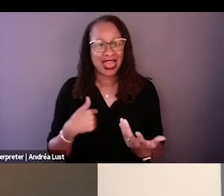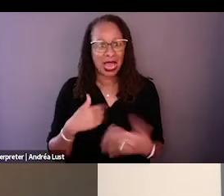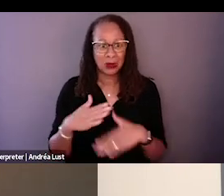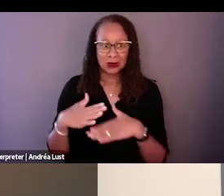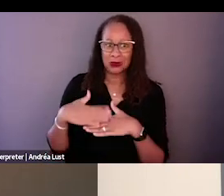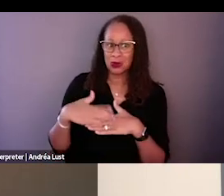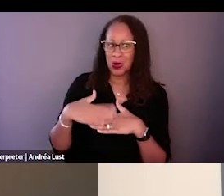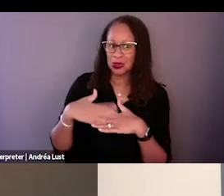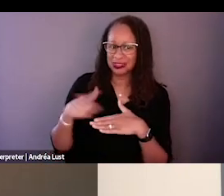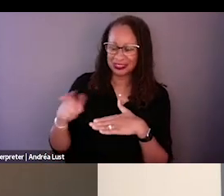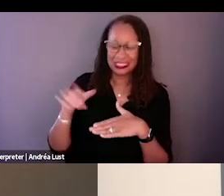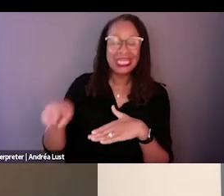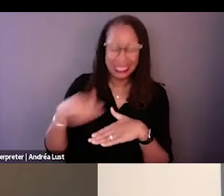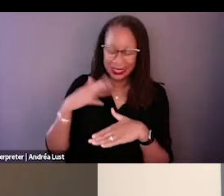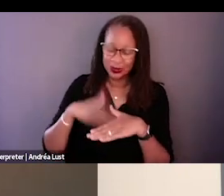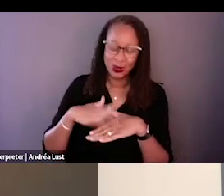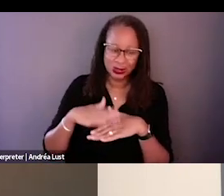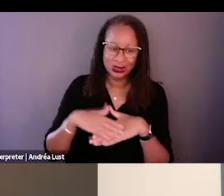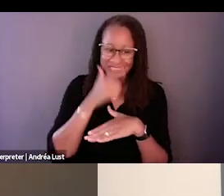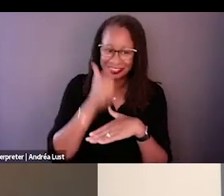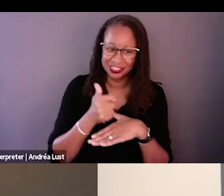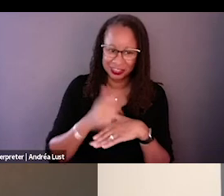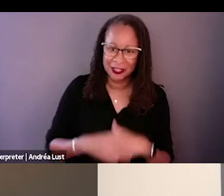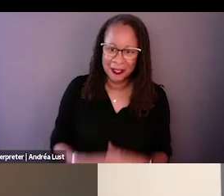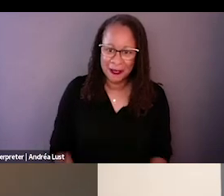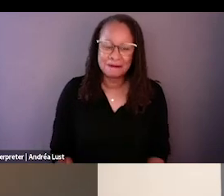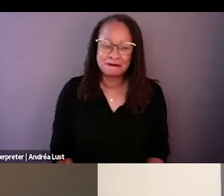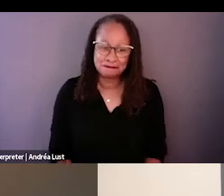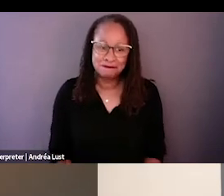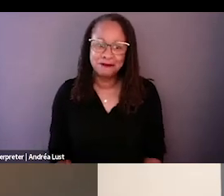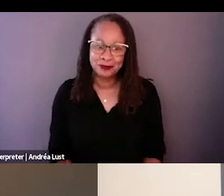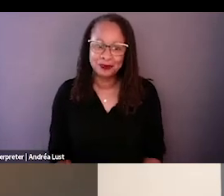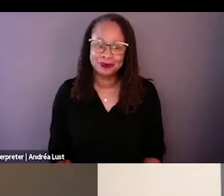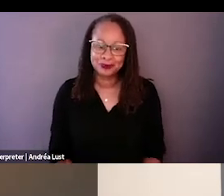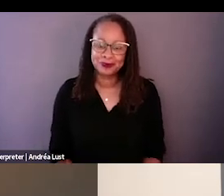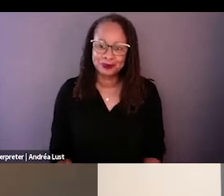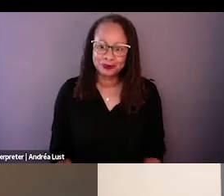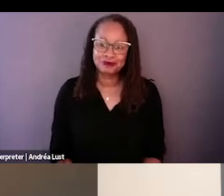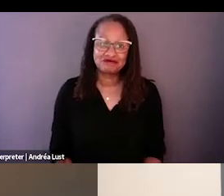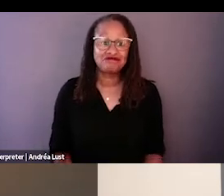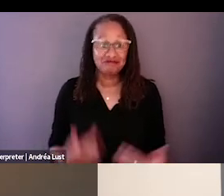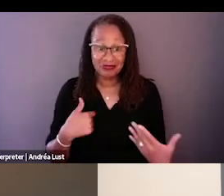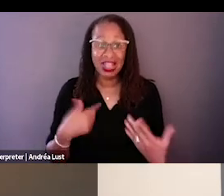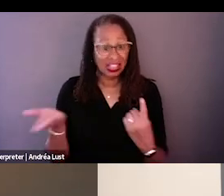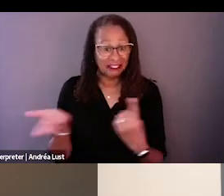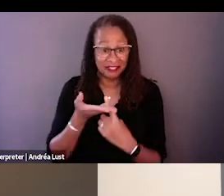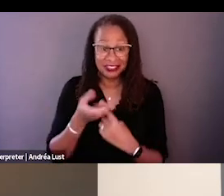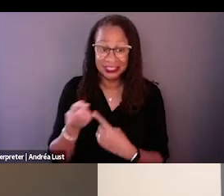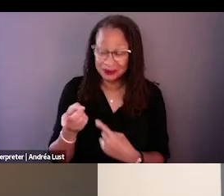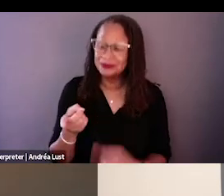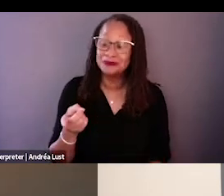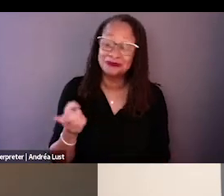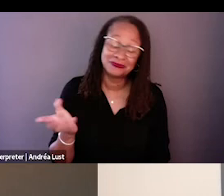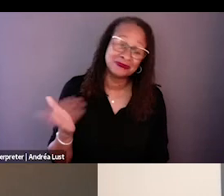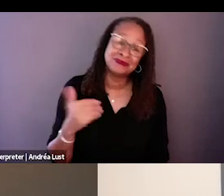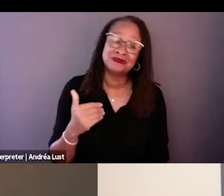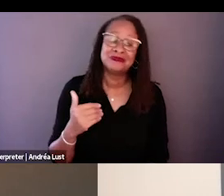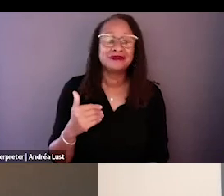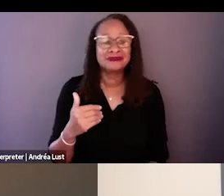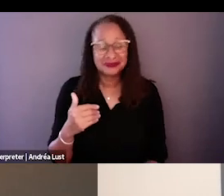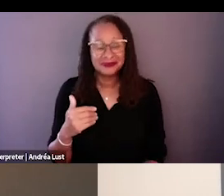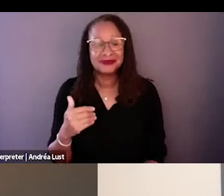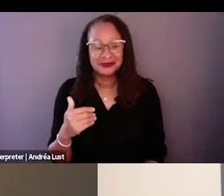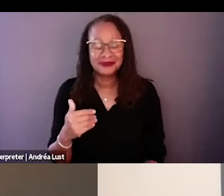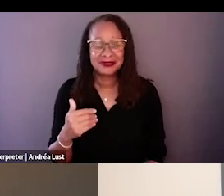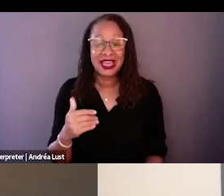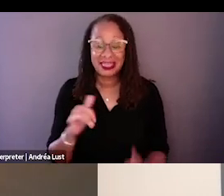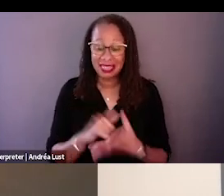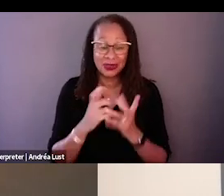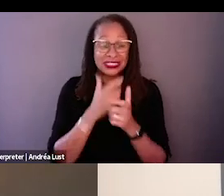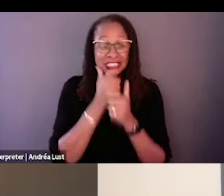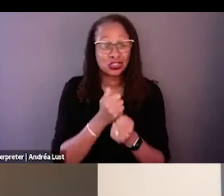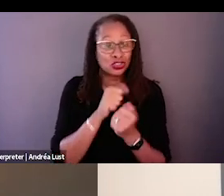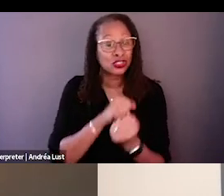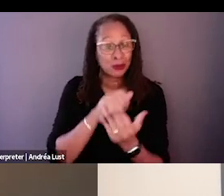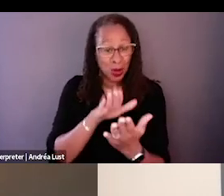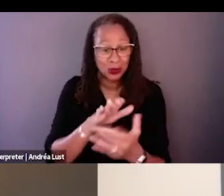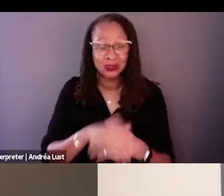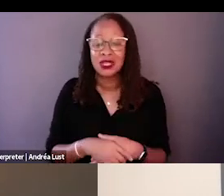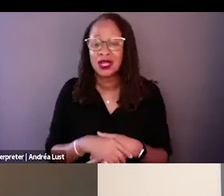Ella Taylor: He's a presence and collaborator telling in so far as the story is verbally told,